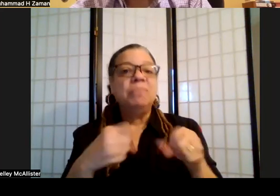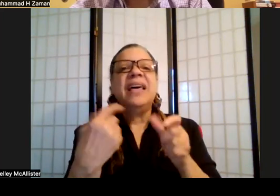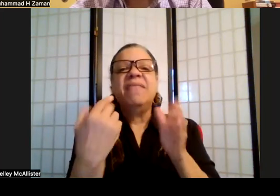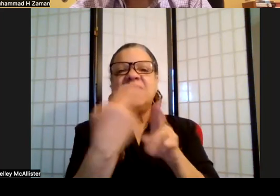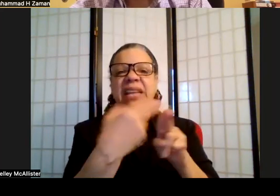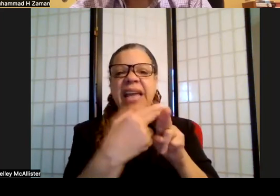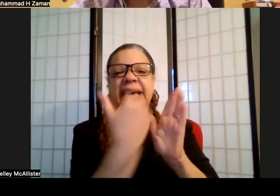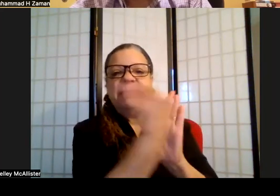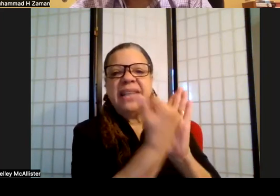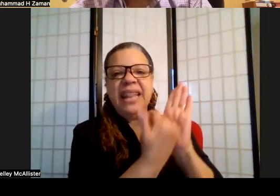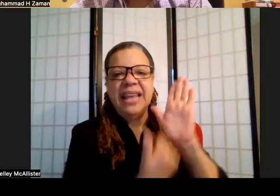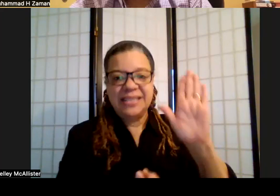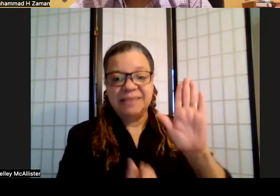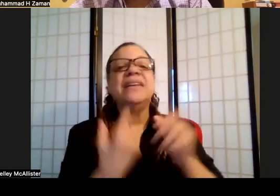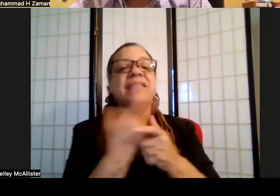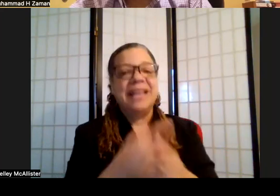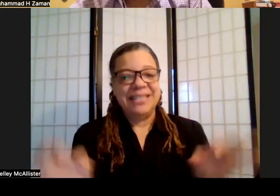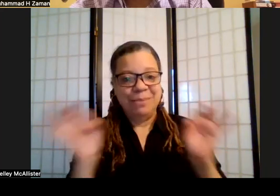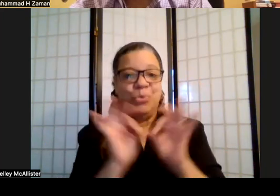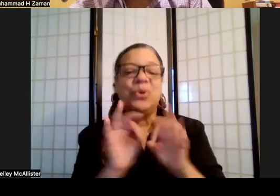because that's really an important thing to, to do.